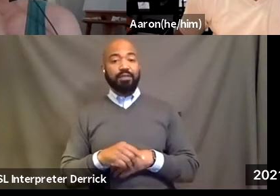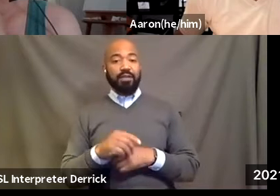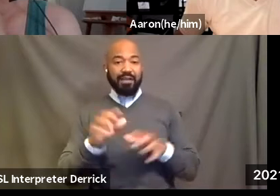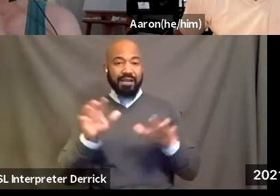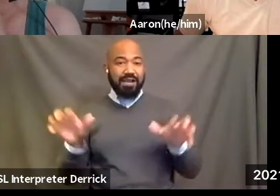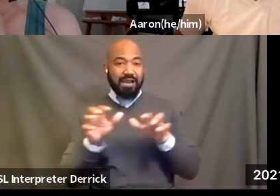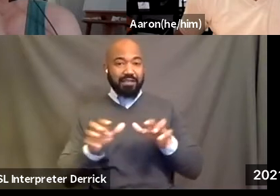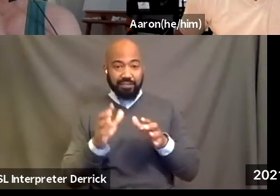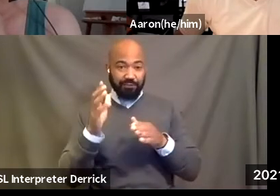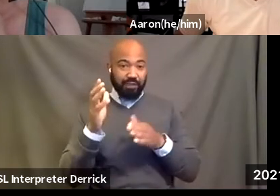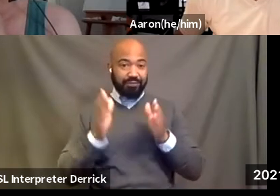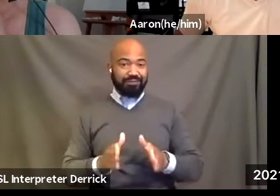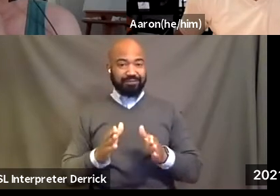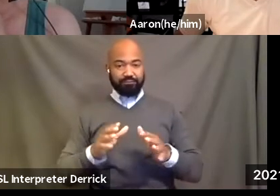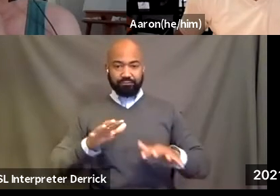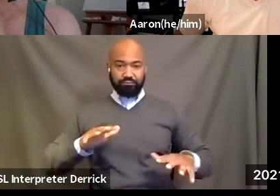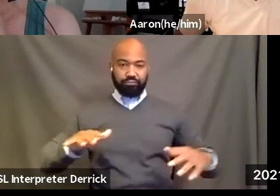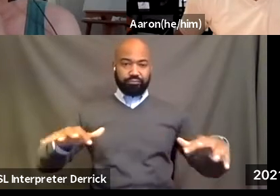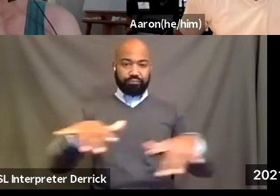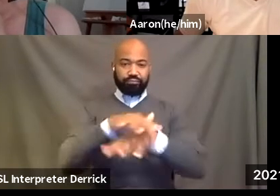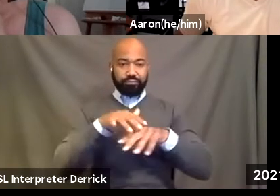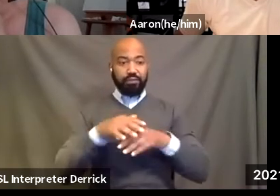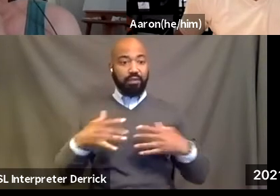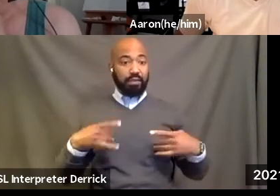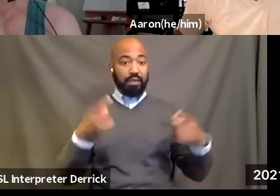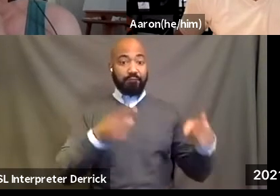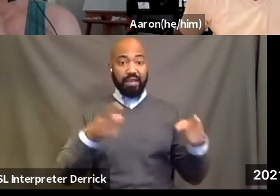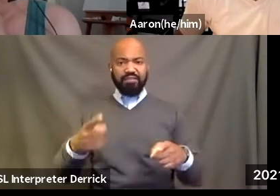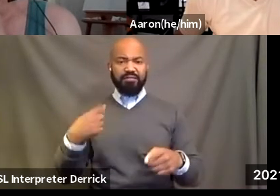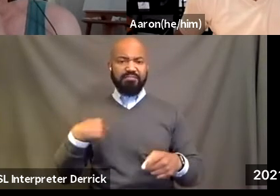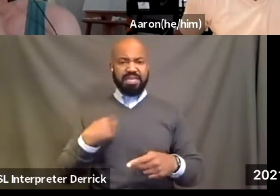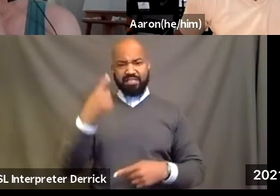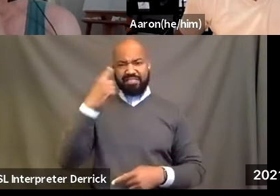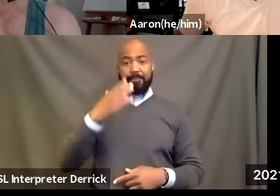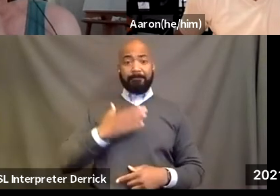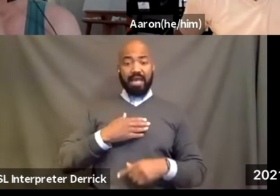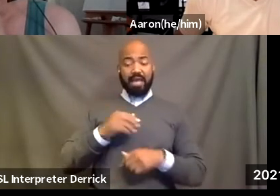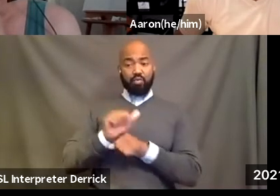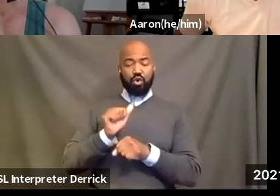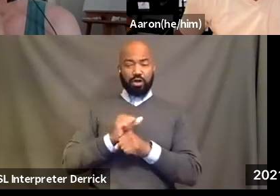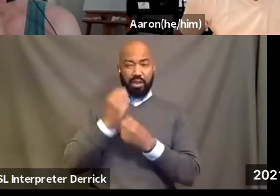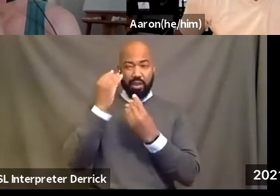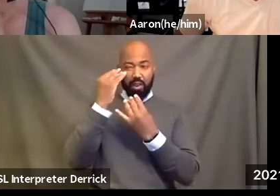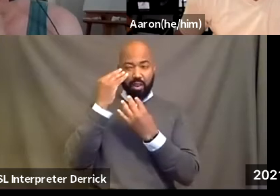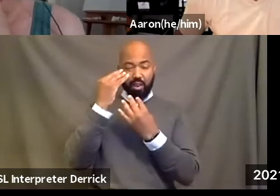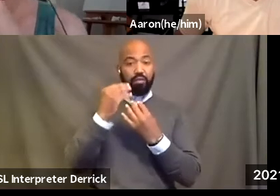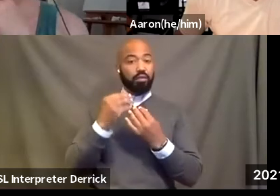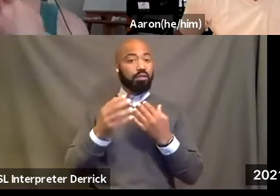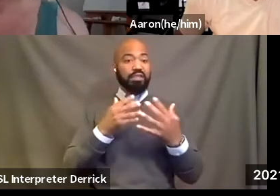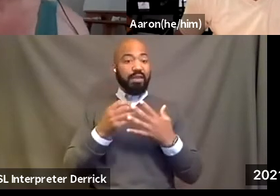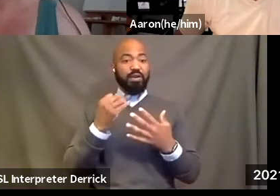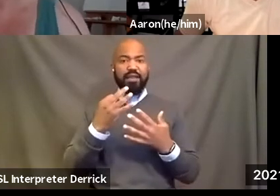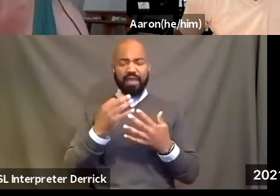x (they/themme): Is who my audience is and and sometimes I don't have control over who my audience ends up being.